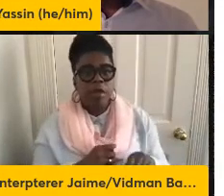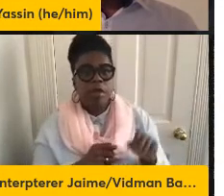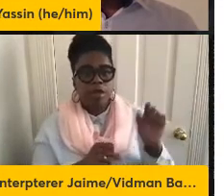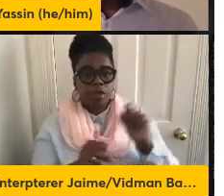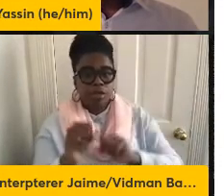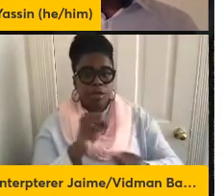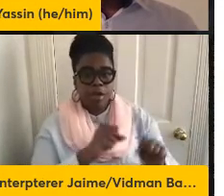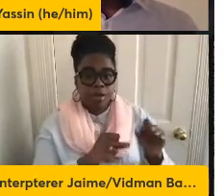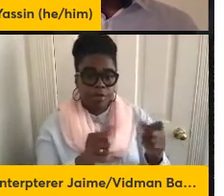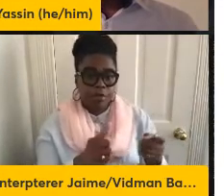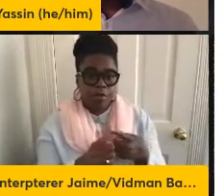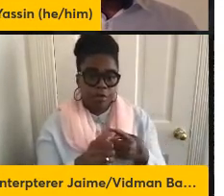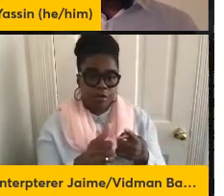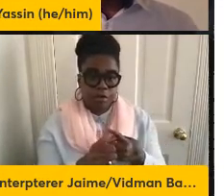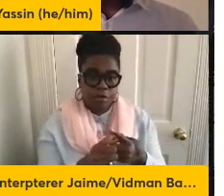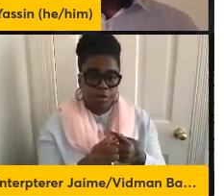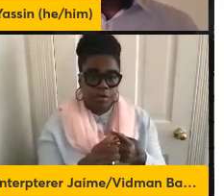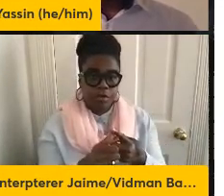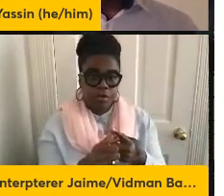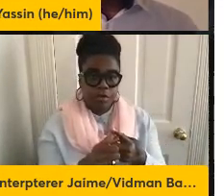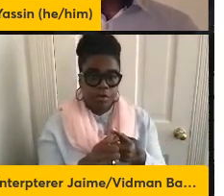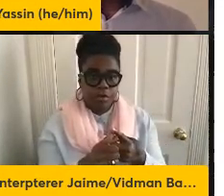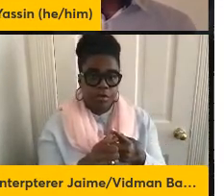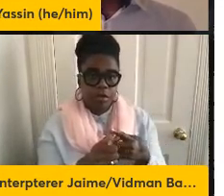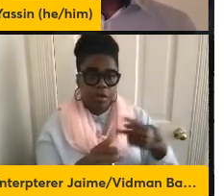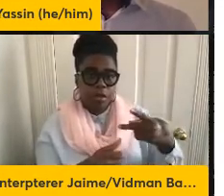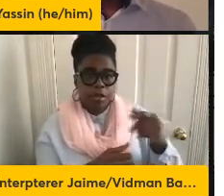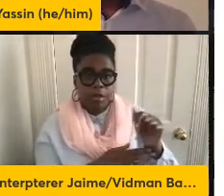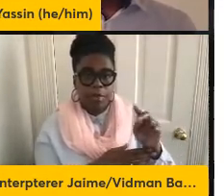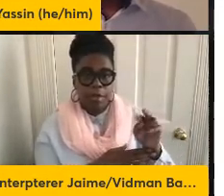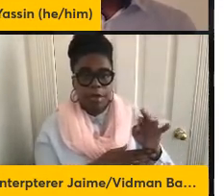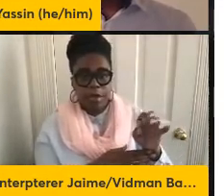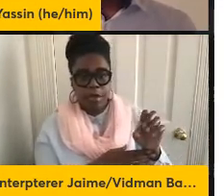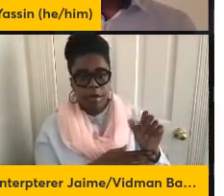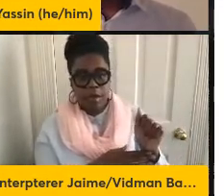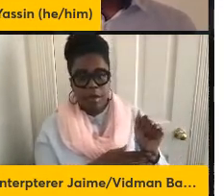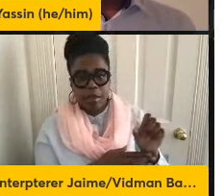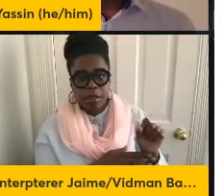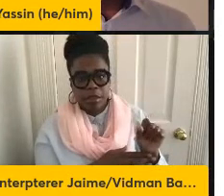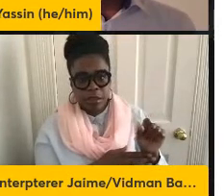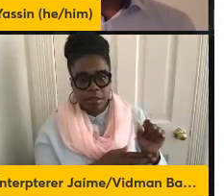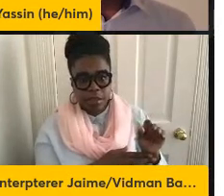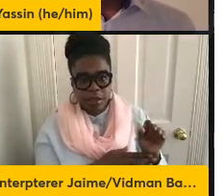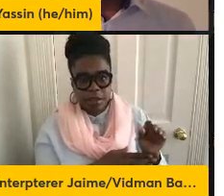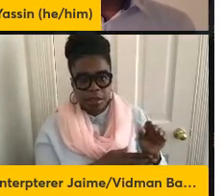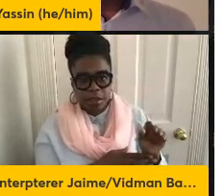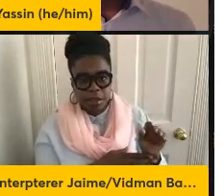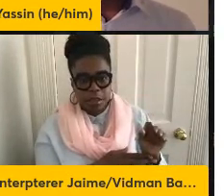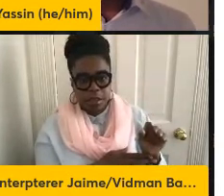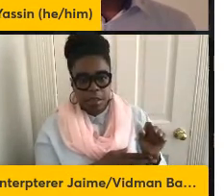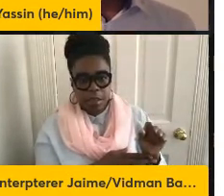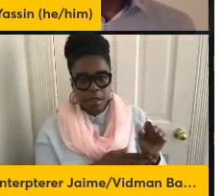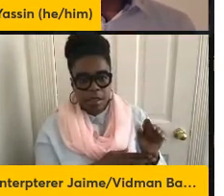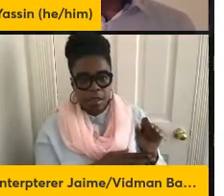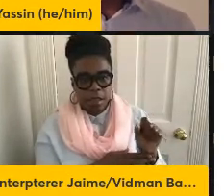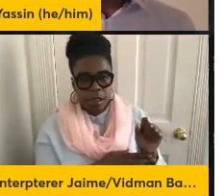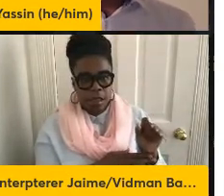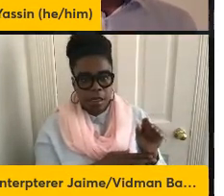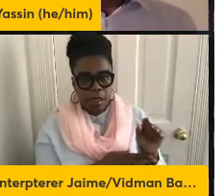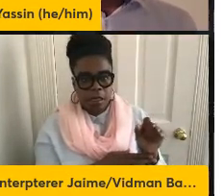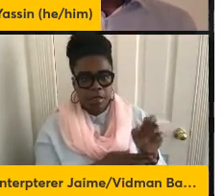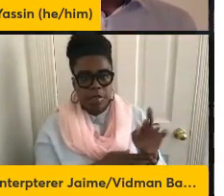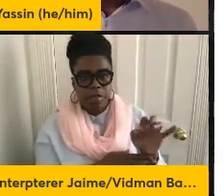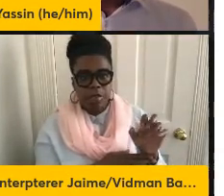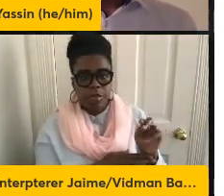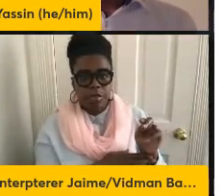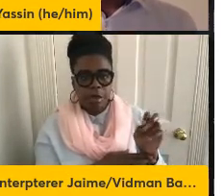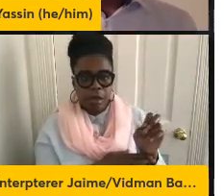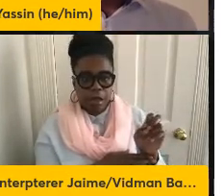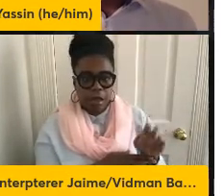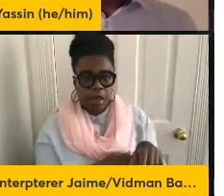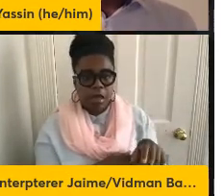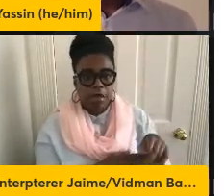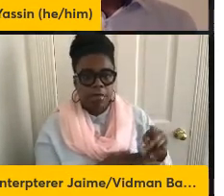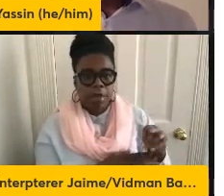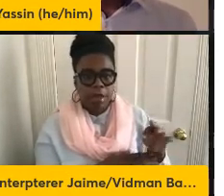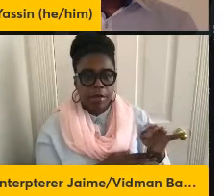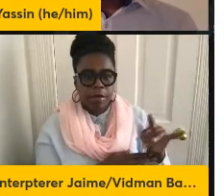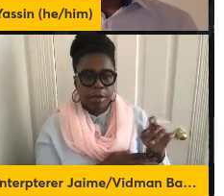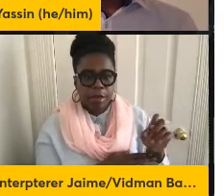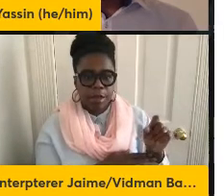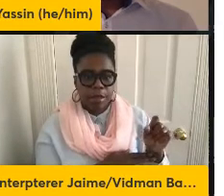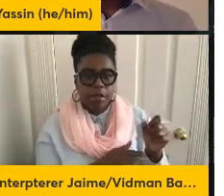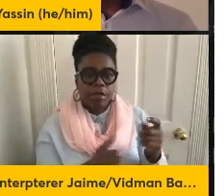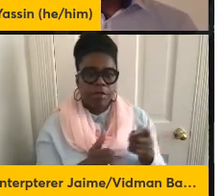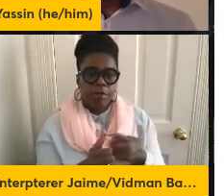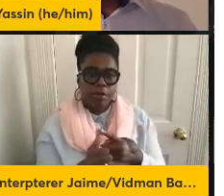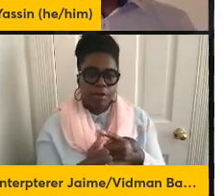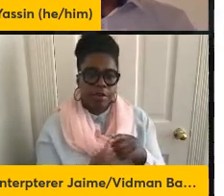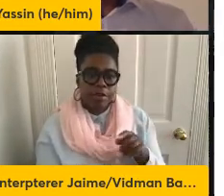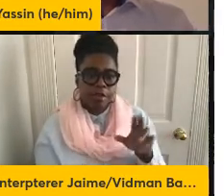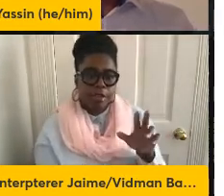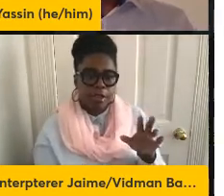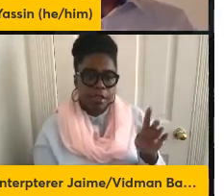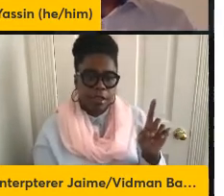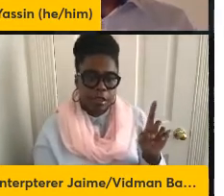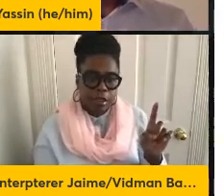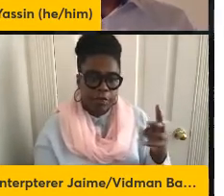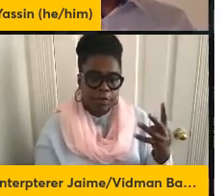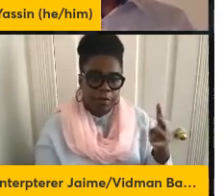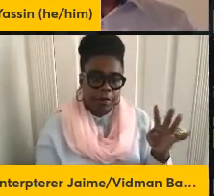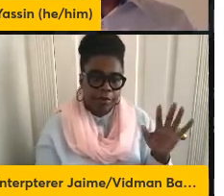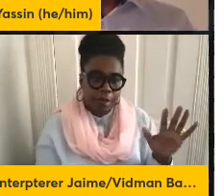of first looking in pancreas of of neuron, neuron pancreas, we first look at CD 45 Positive hematopoietic cells and then gate